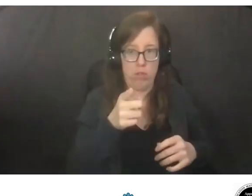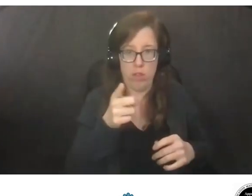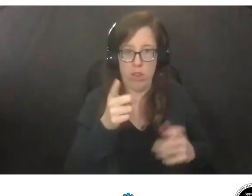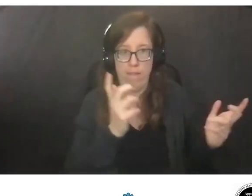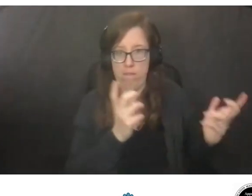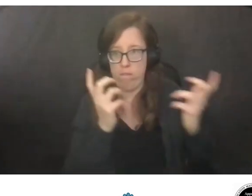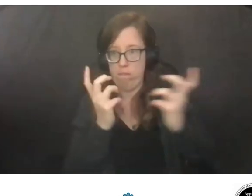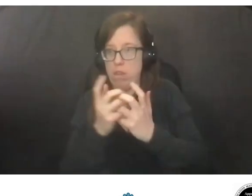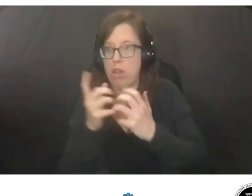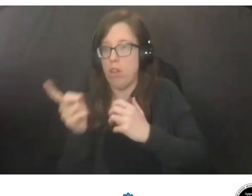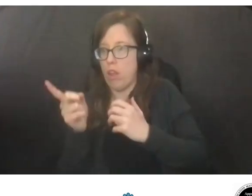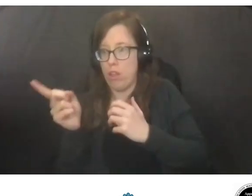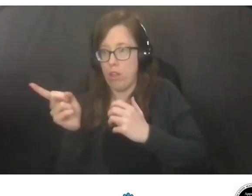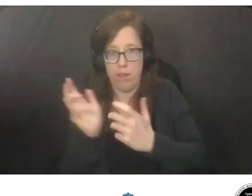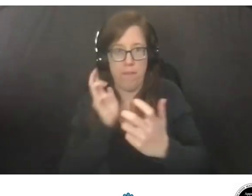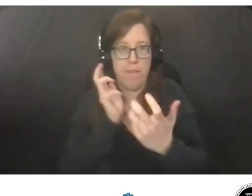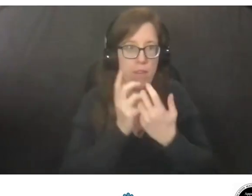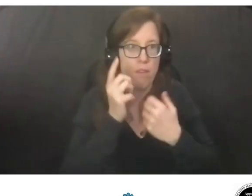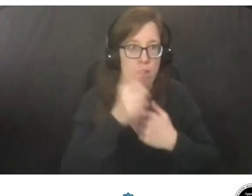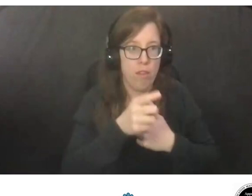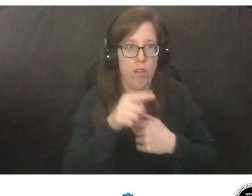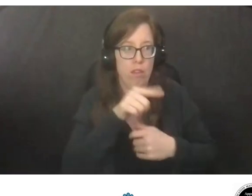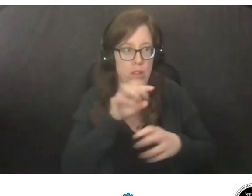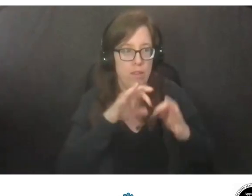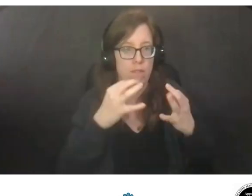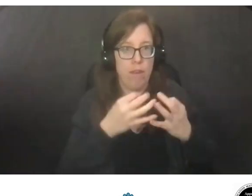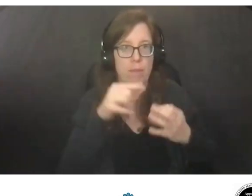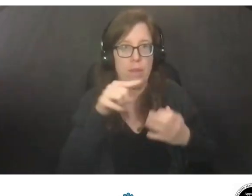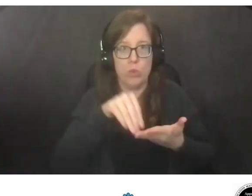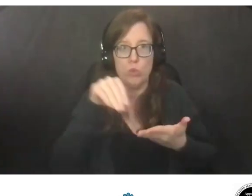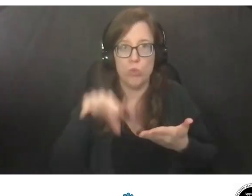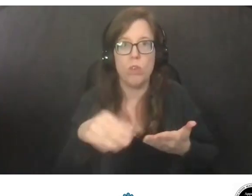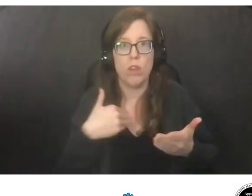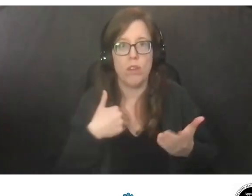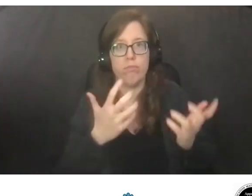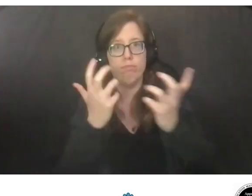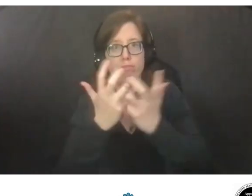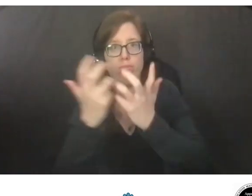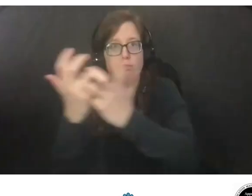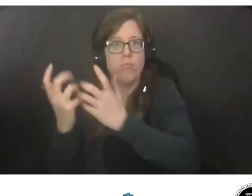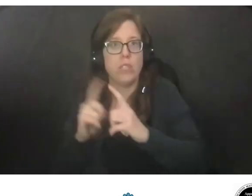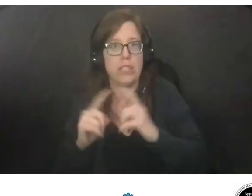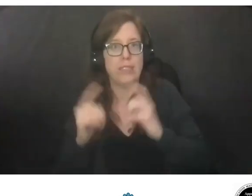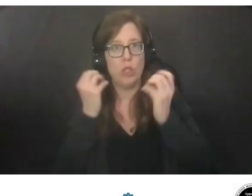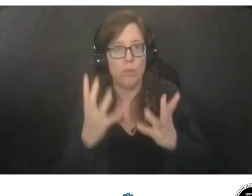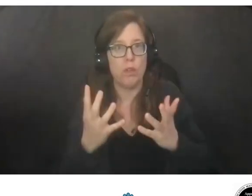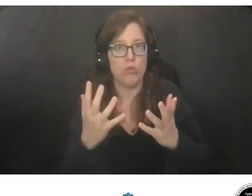best fit for this student in this family and making sure that they have that information.